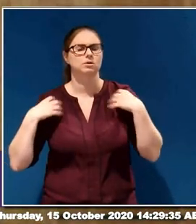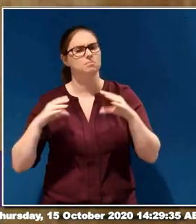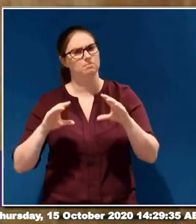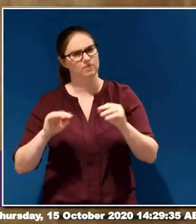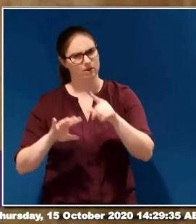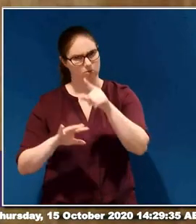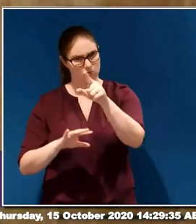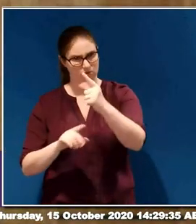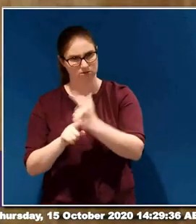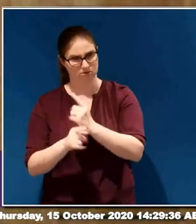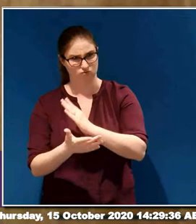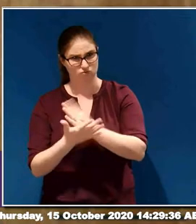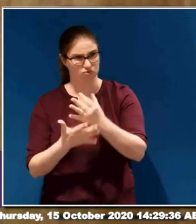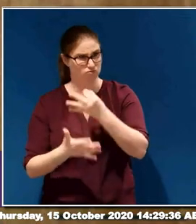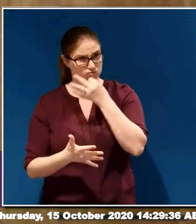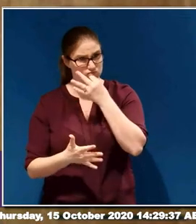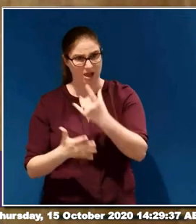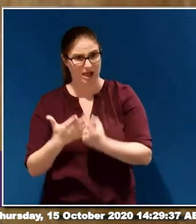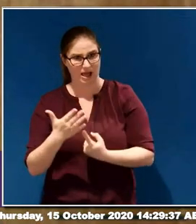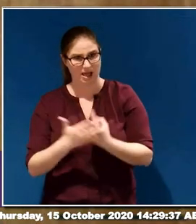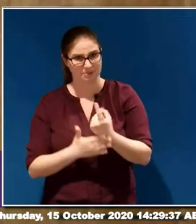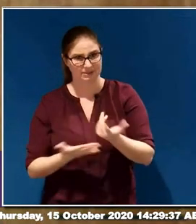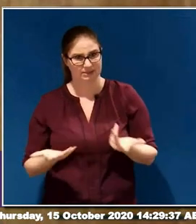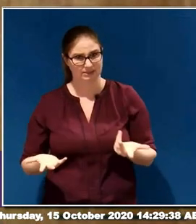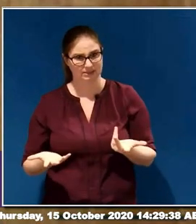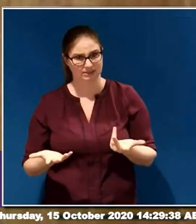extending to sometimes emailing worksheets.